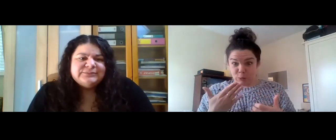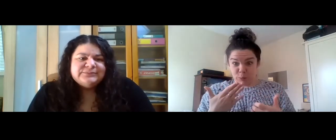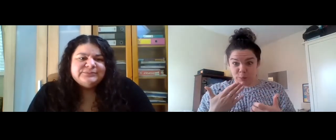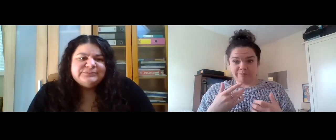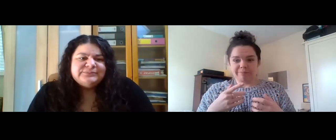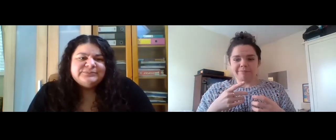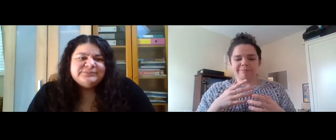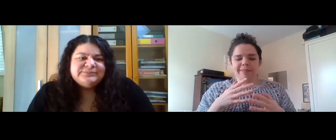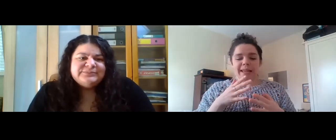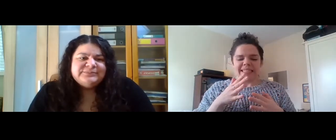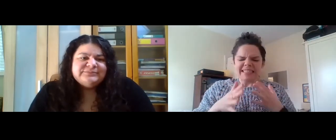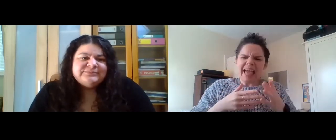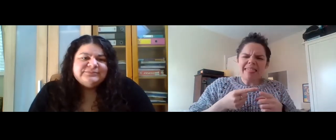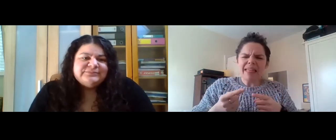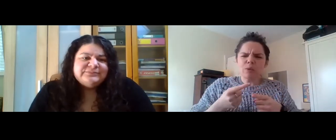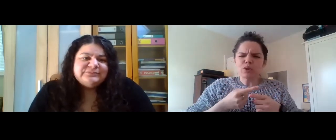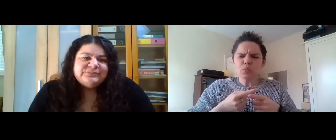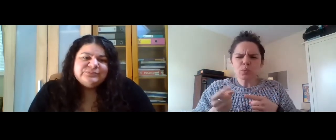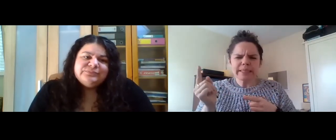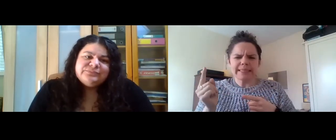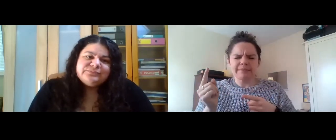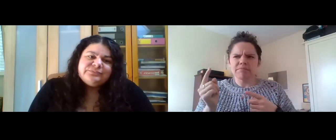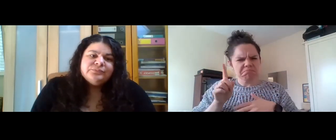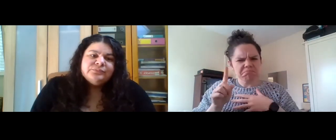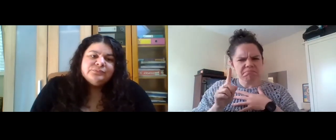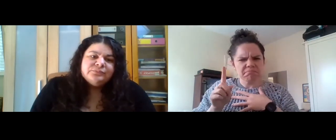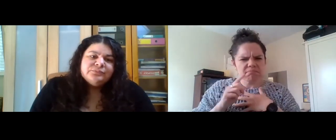What is Sign Language Week?